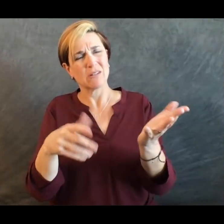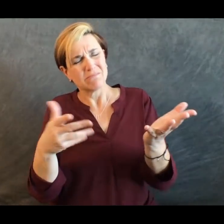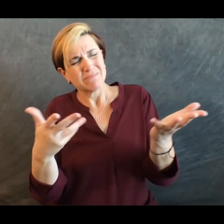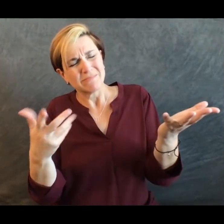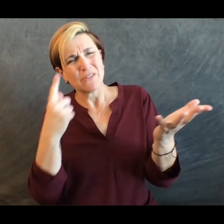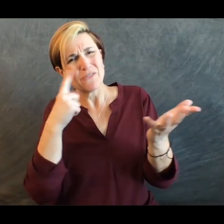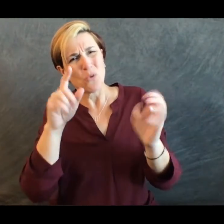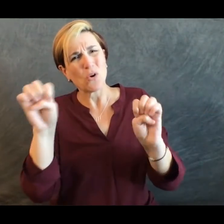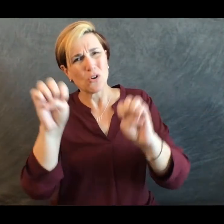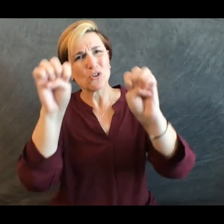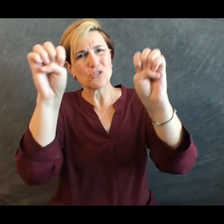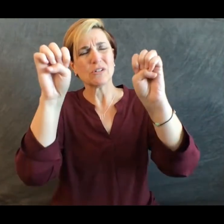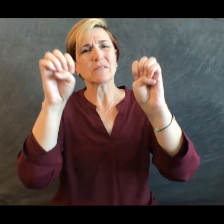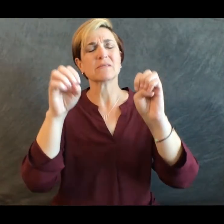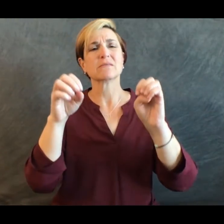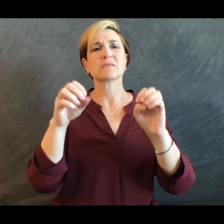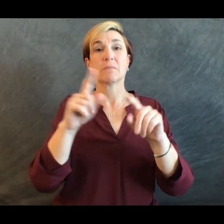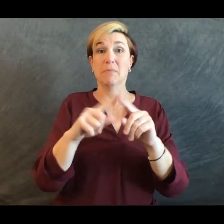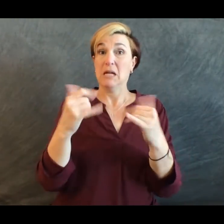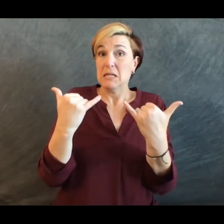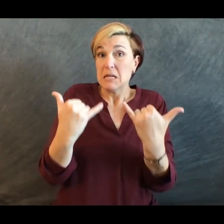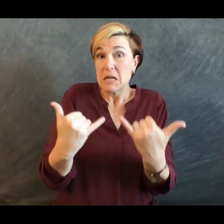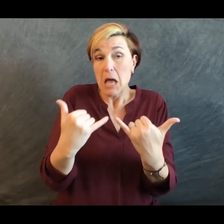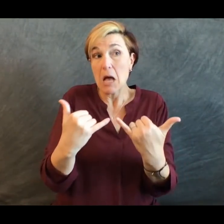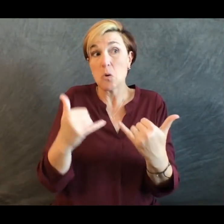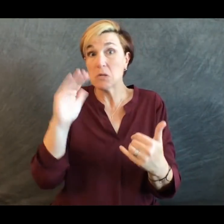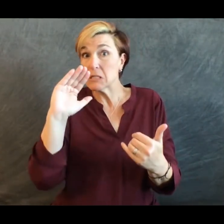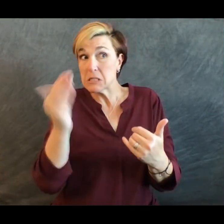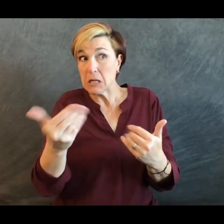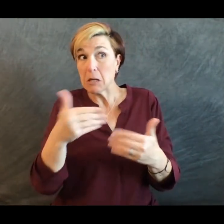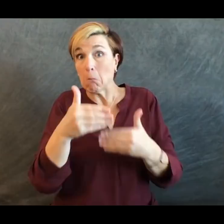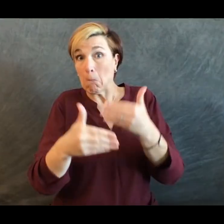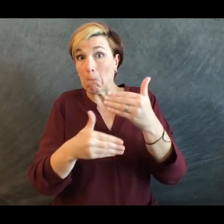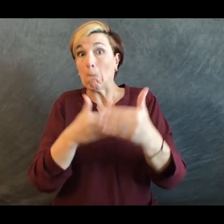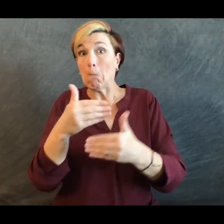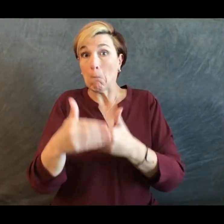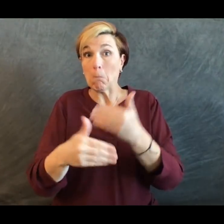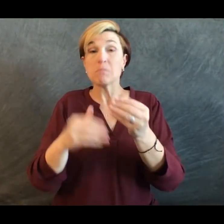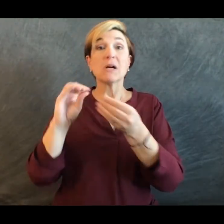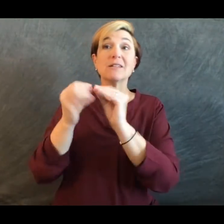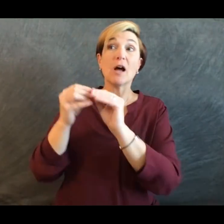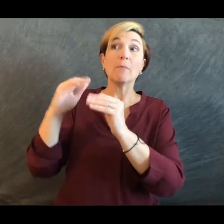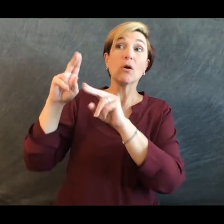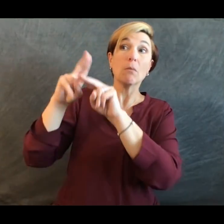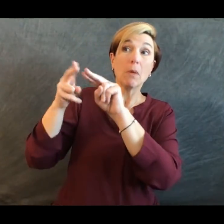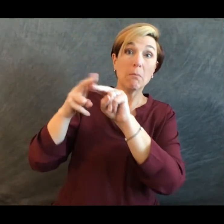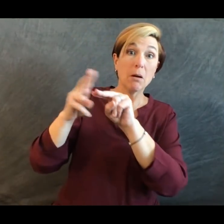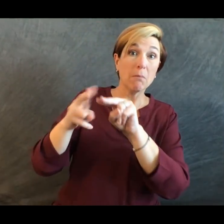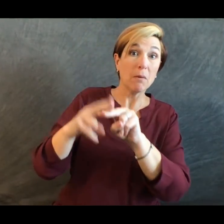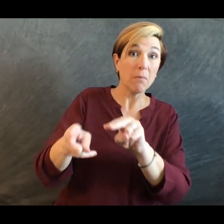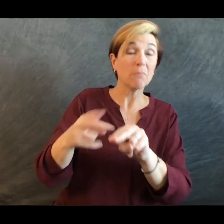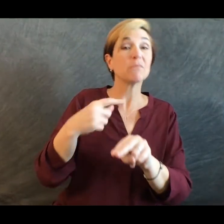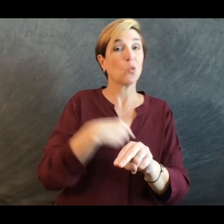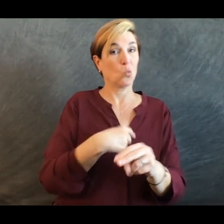you can start to think about doing that surgery if necessary pretty soon I think